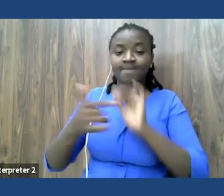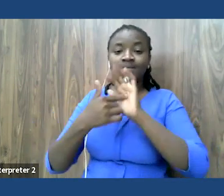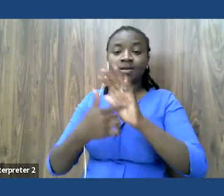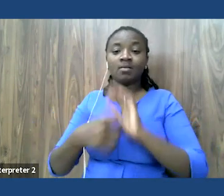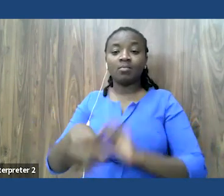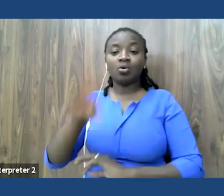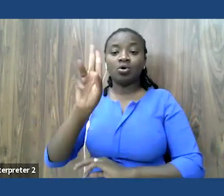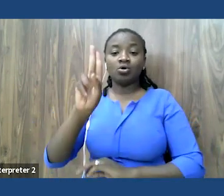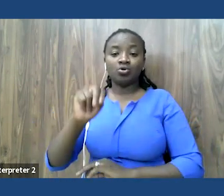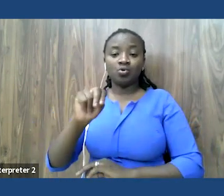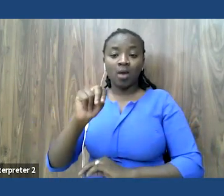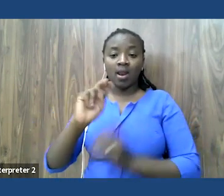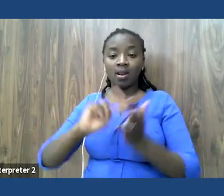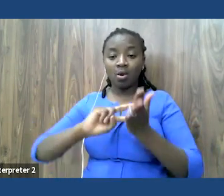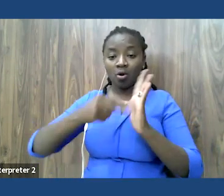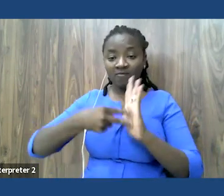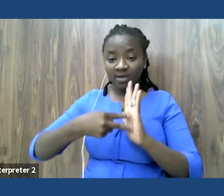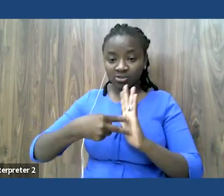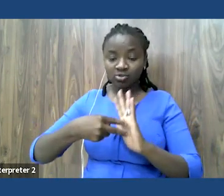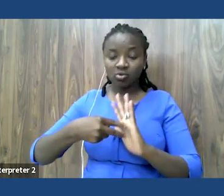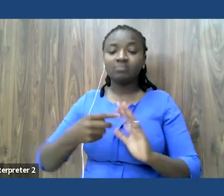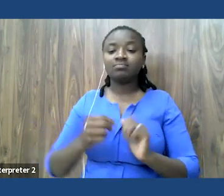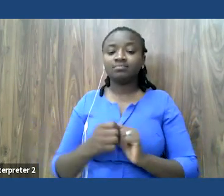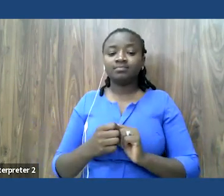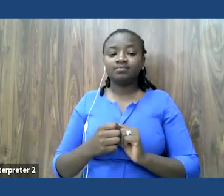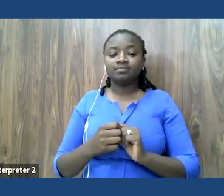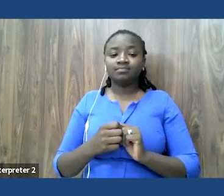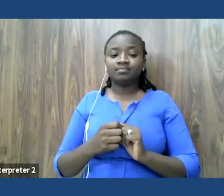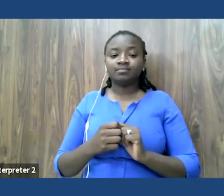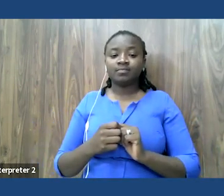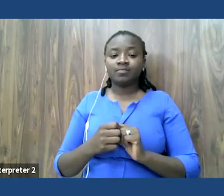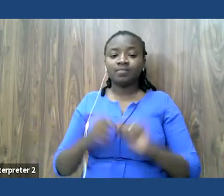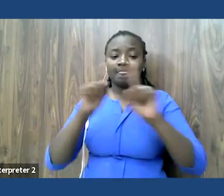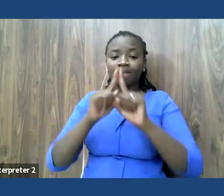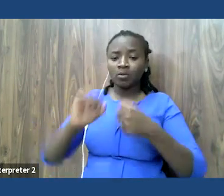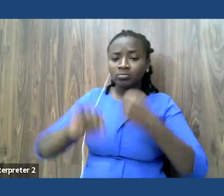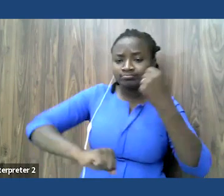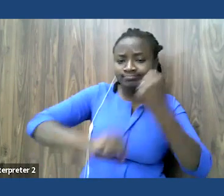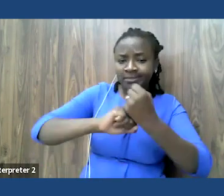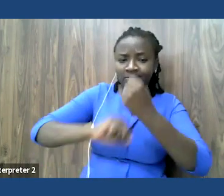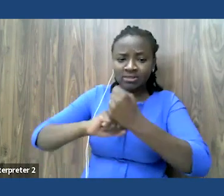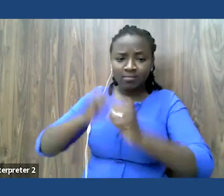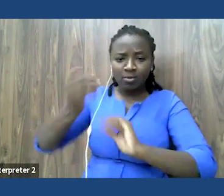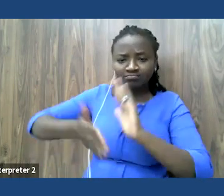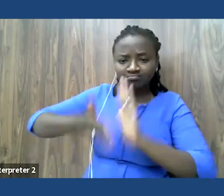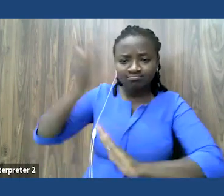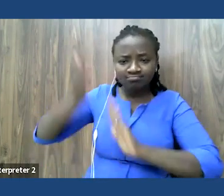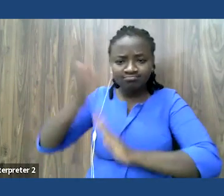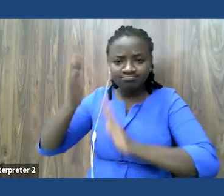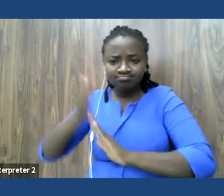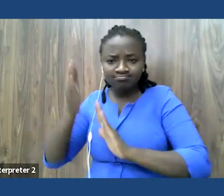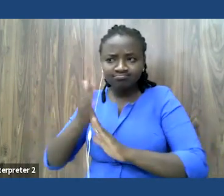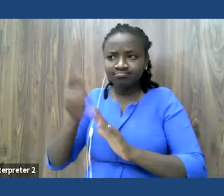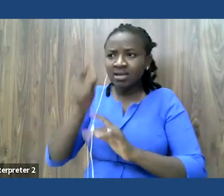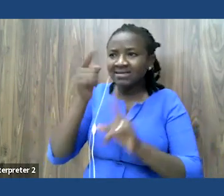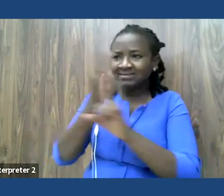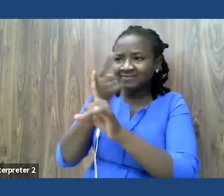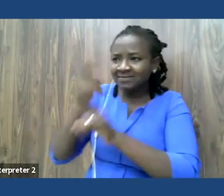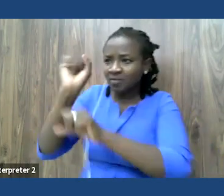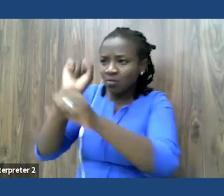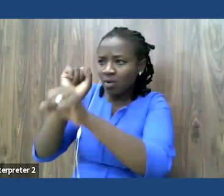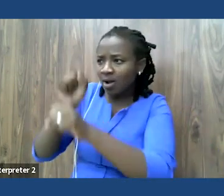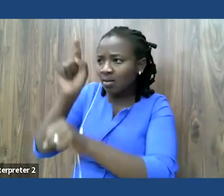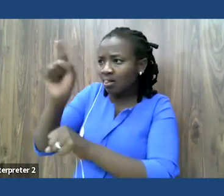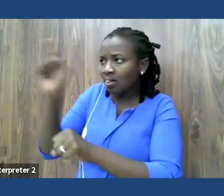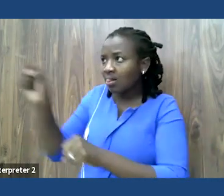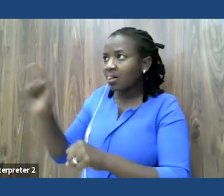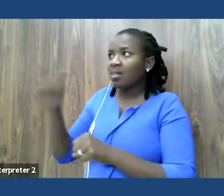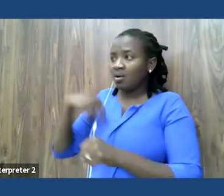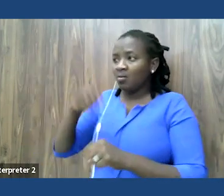Number two, to support the good practices that are there and create new ones to help